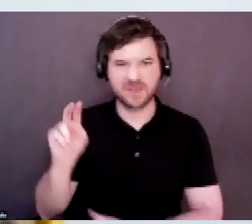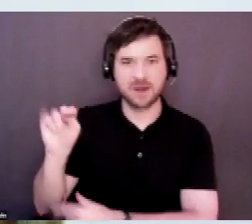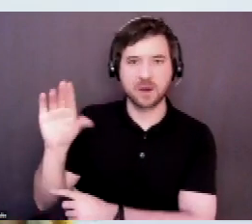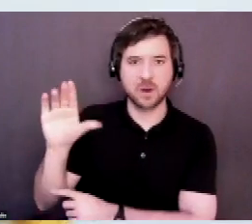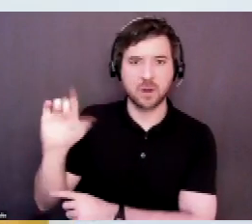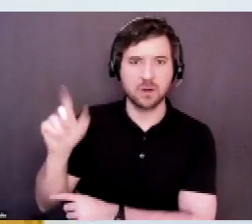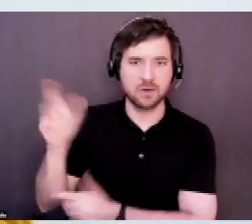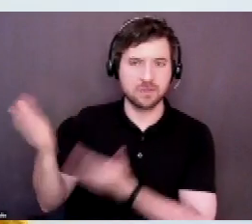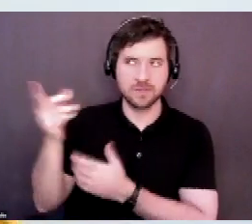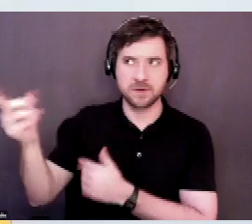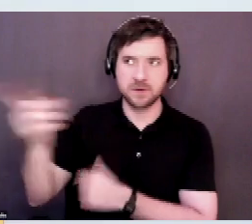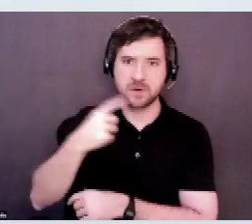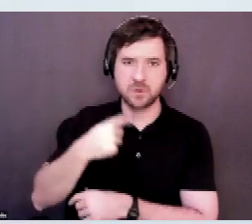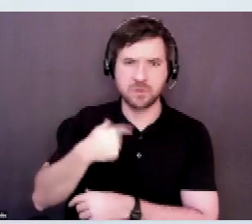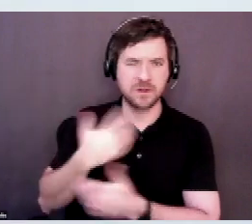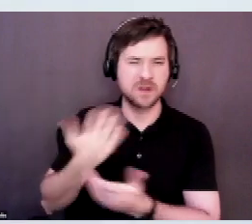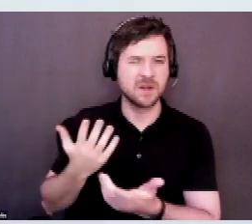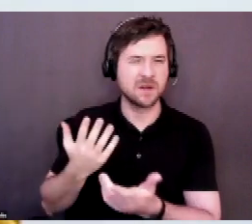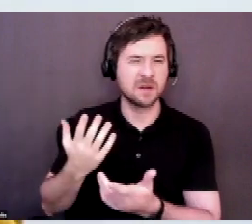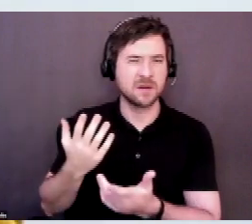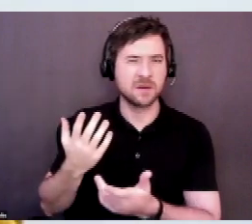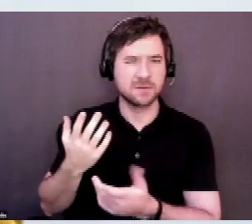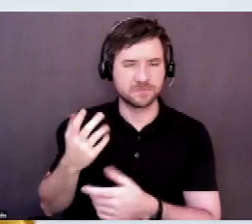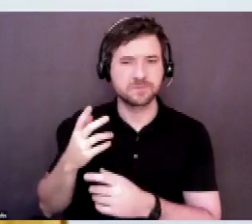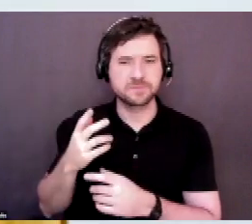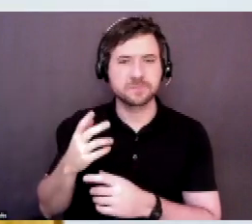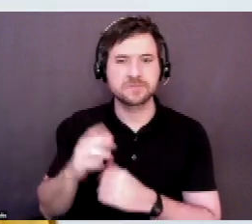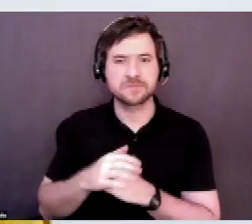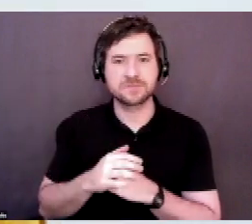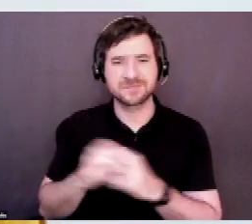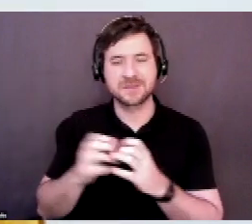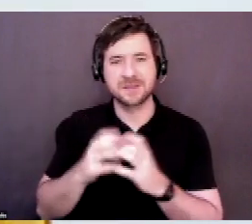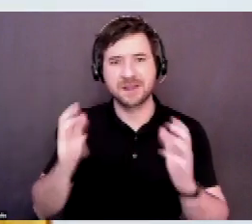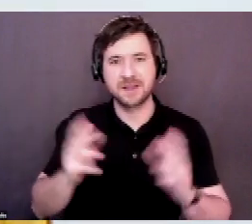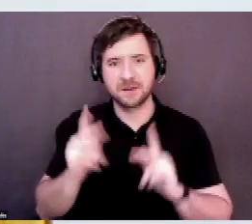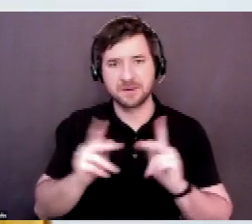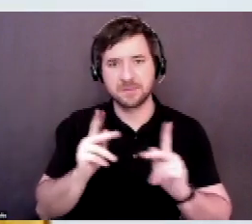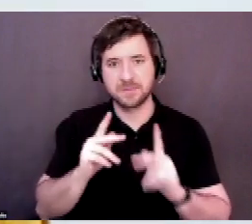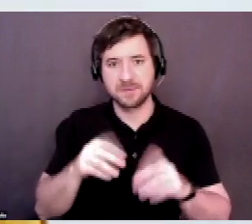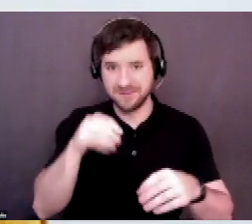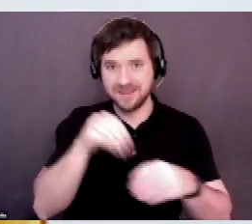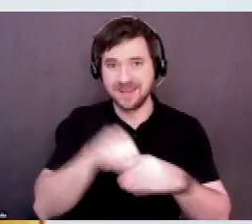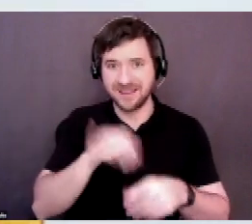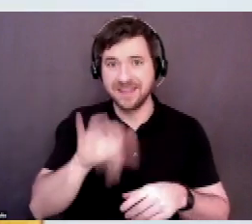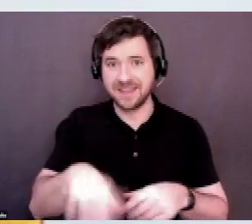might have told me when we were preparing for this. But there were a lot of people in the delivery room to prepare